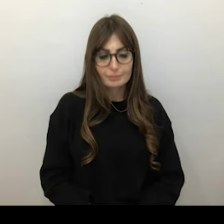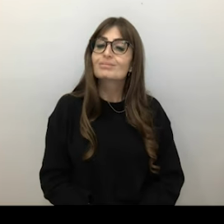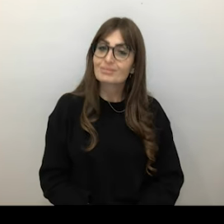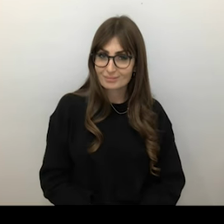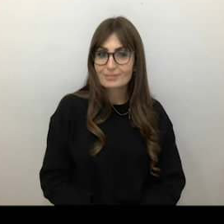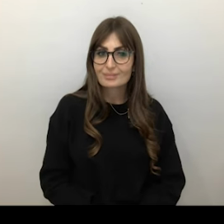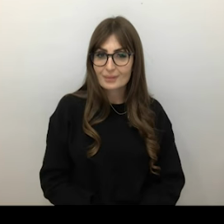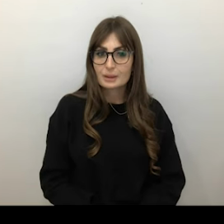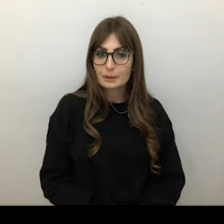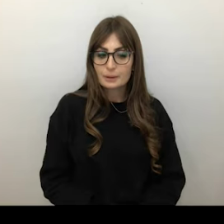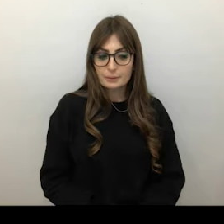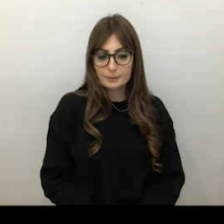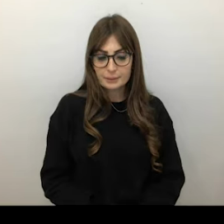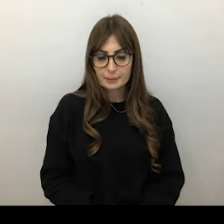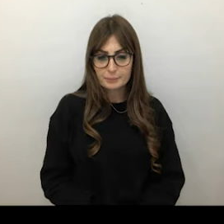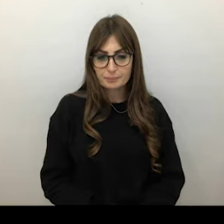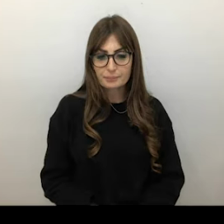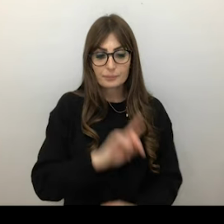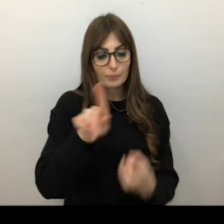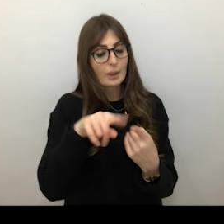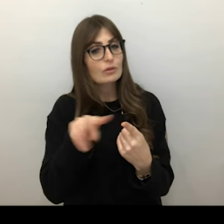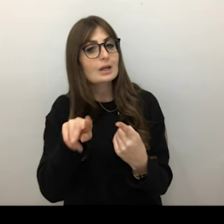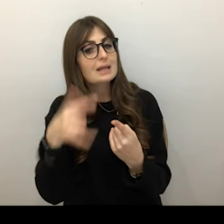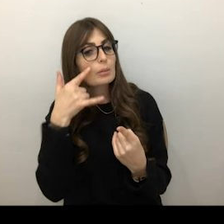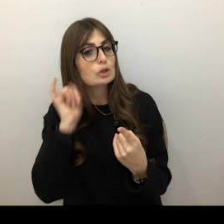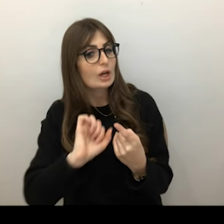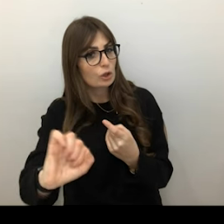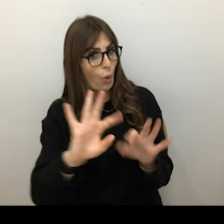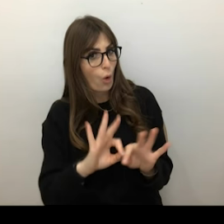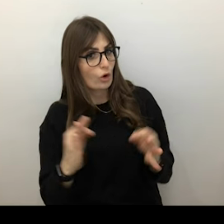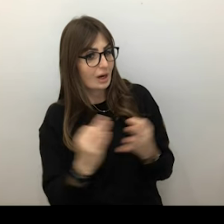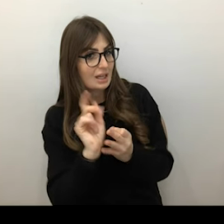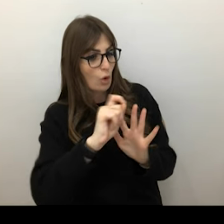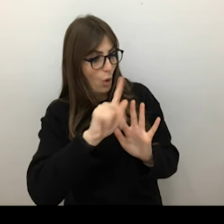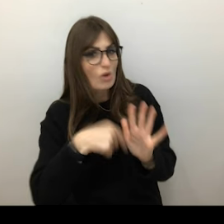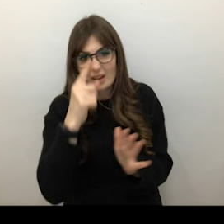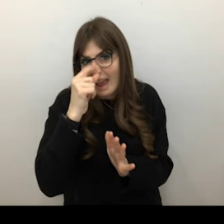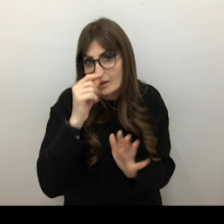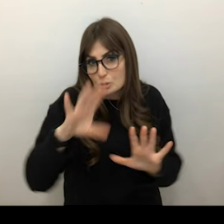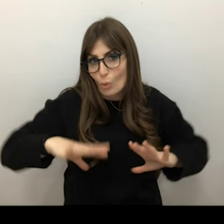So the first thing you'll probably want to do is just double-check that your organisation and your project are eligible for the fund.